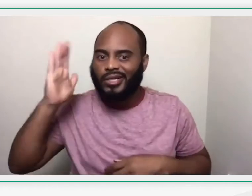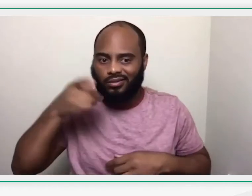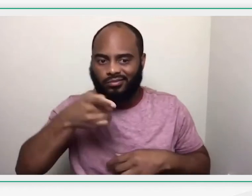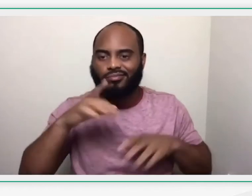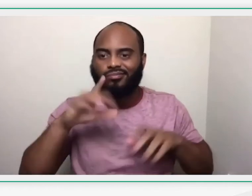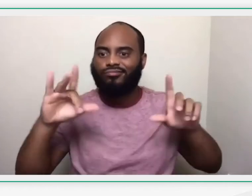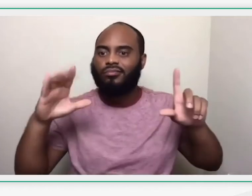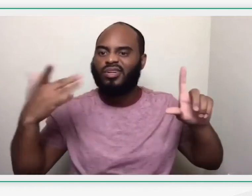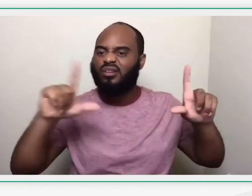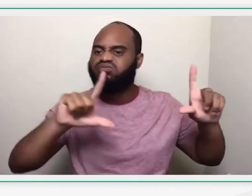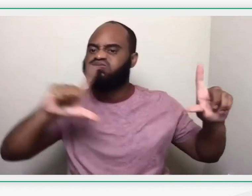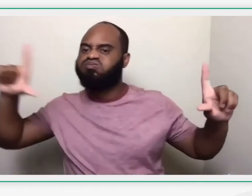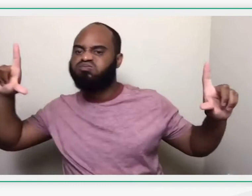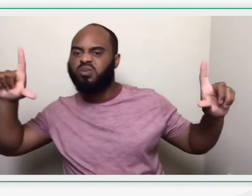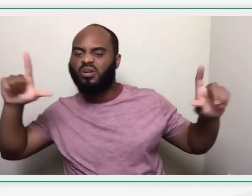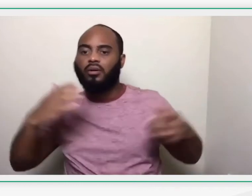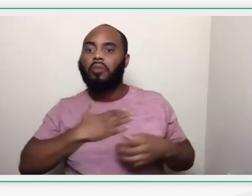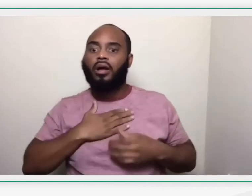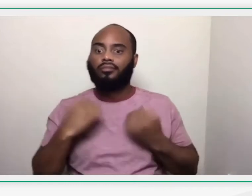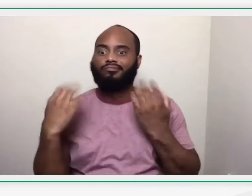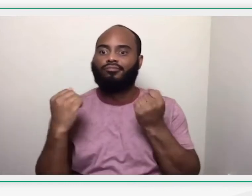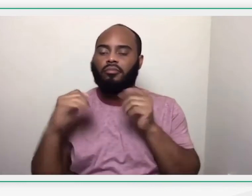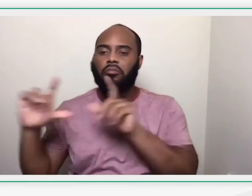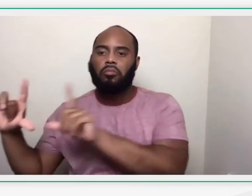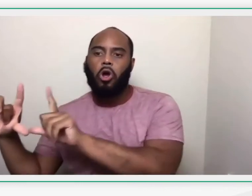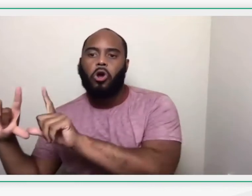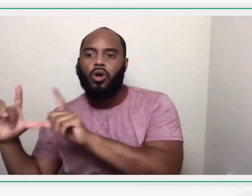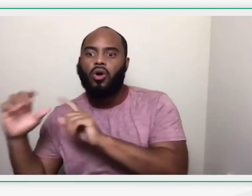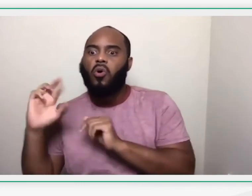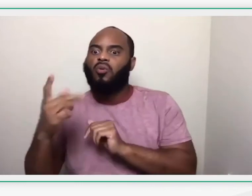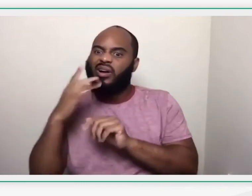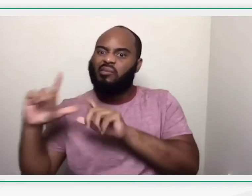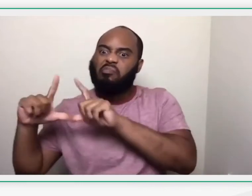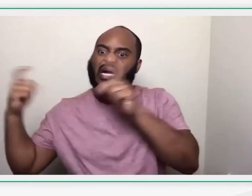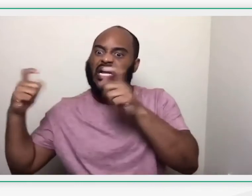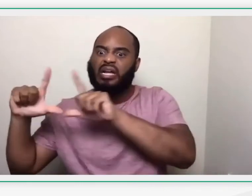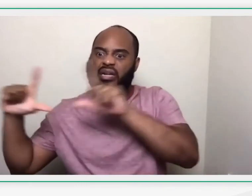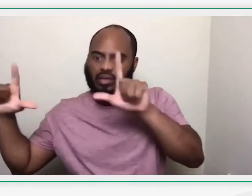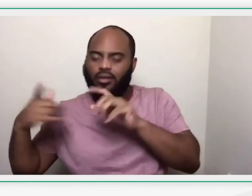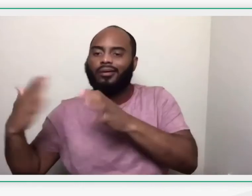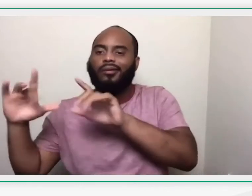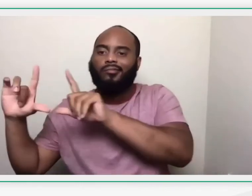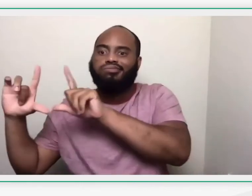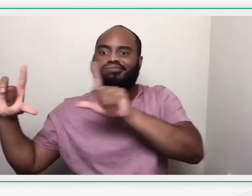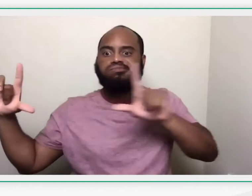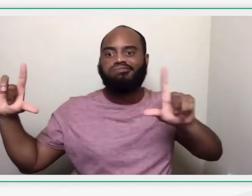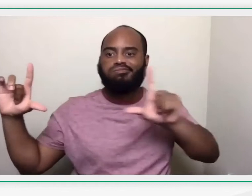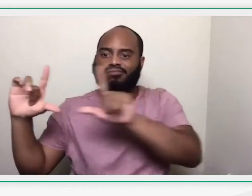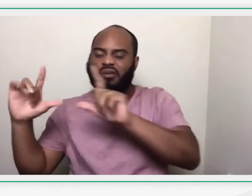the two lines in the middle, you can just click on those and slide them either way. If you'd rather see me smaller when I sign, or if you'd rather see me bigger when I sign,